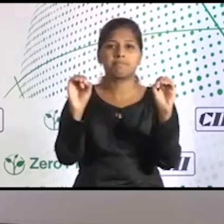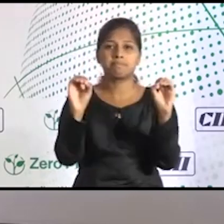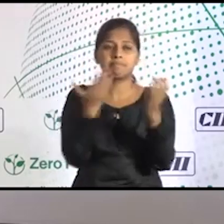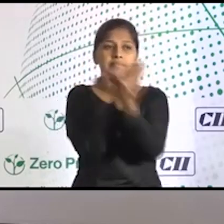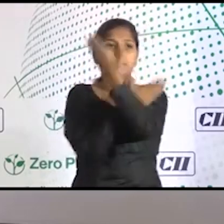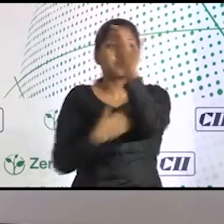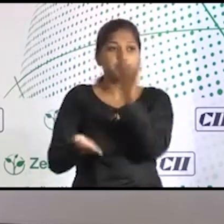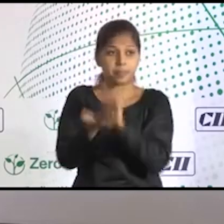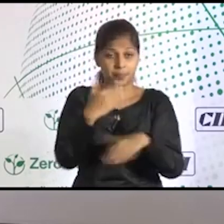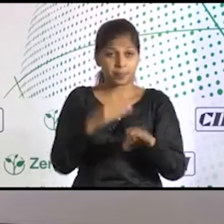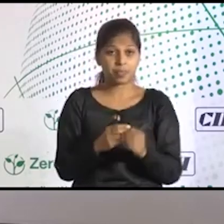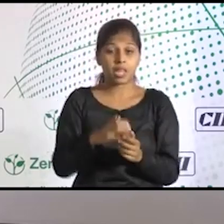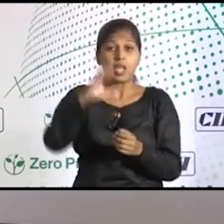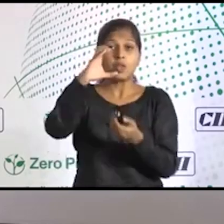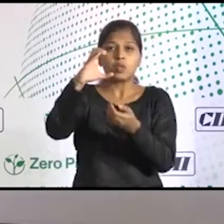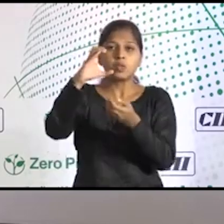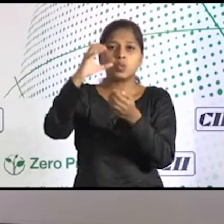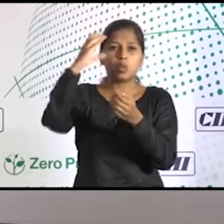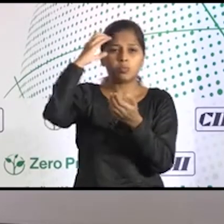What about content that was getting created